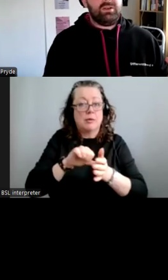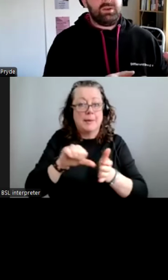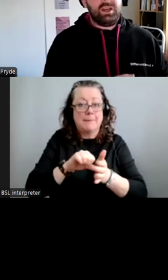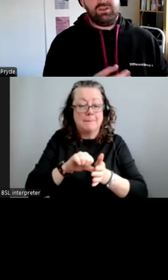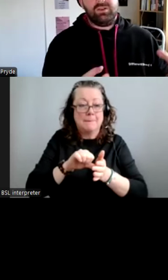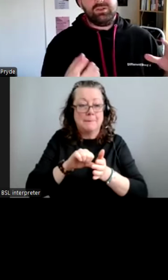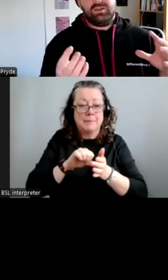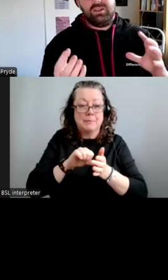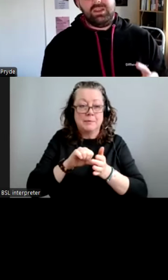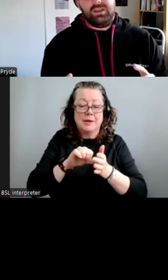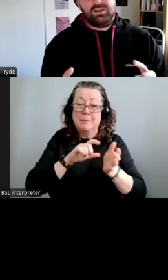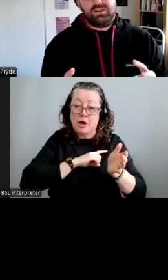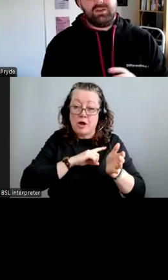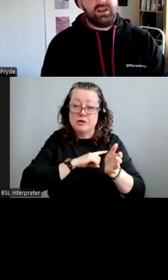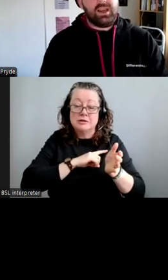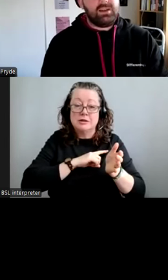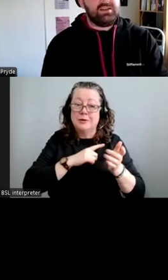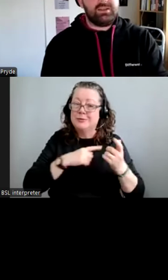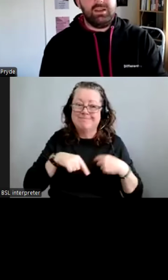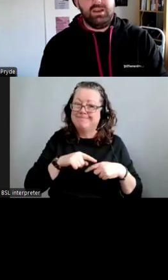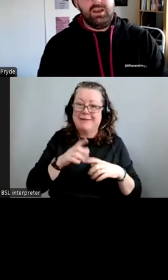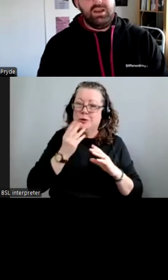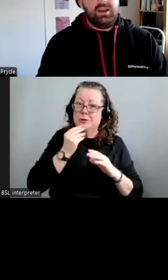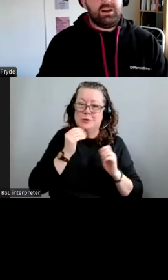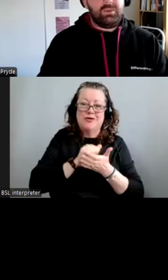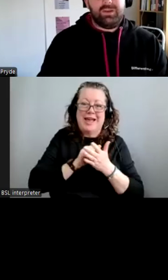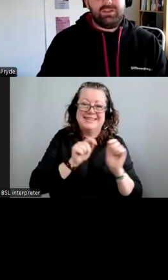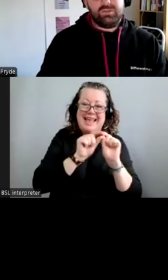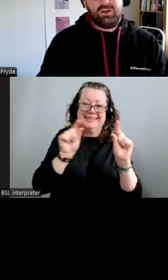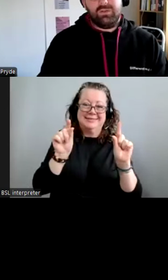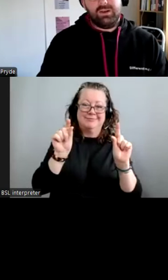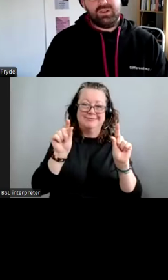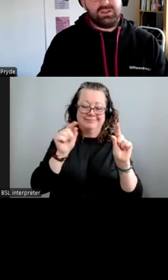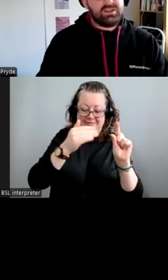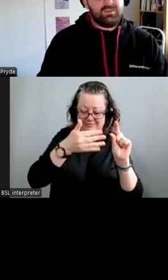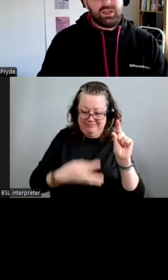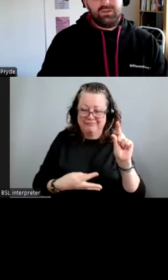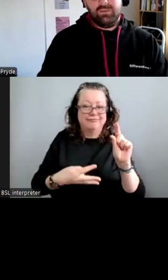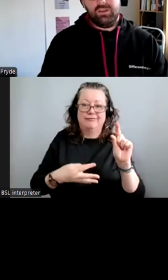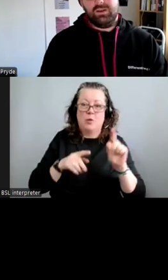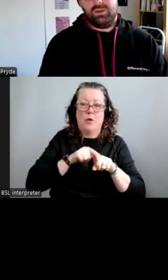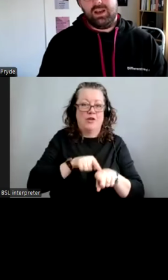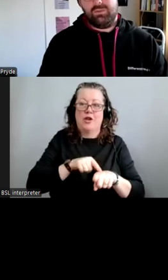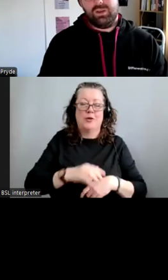because we haven't used the correct headings. Our web pages work very much in the same way that we have